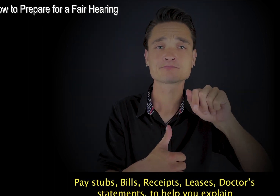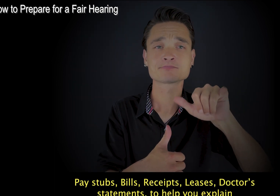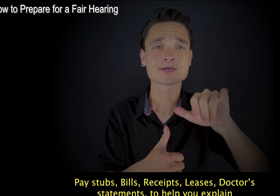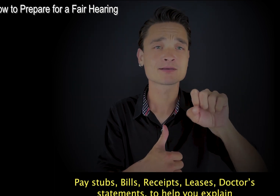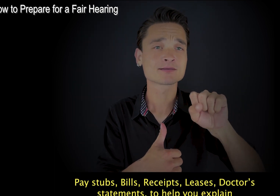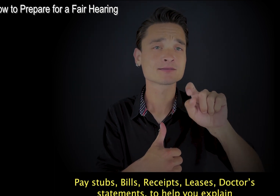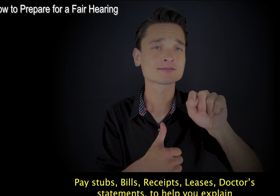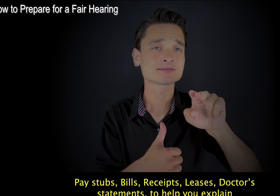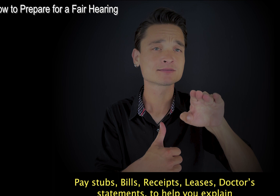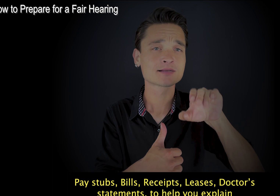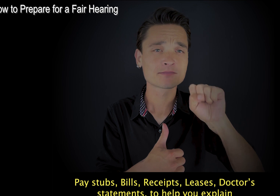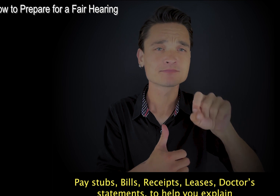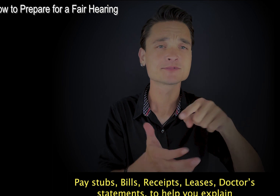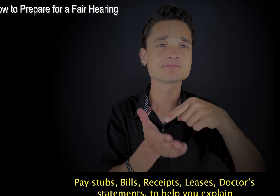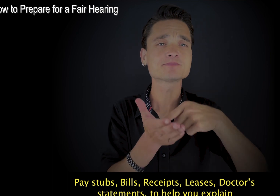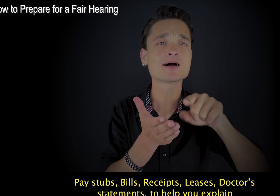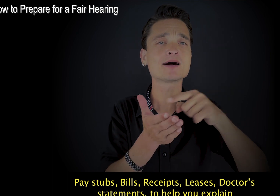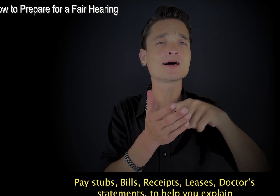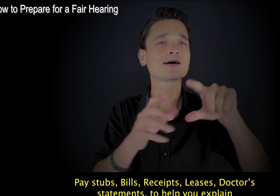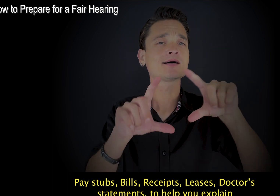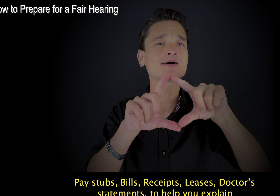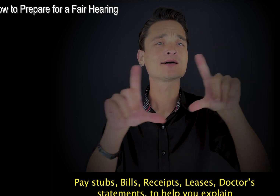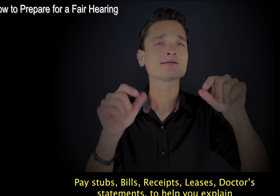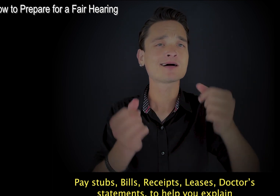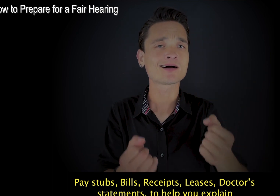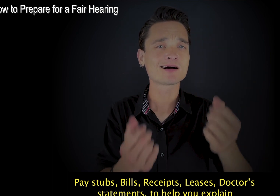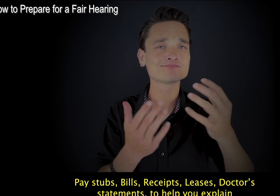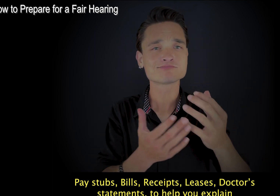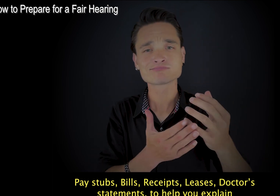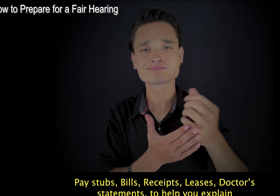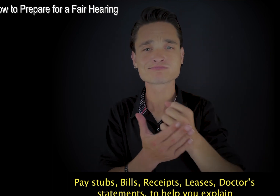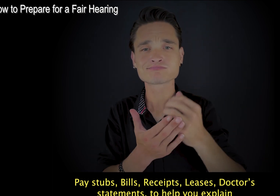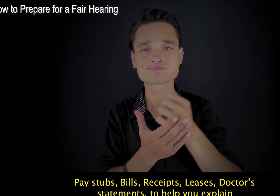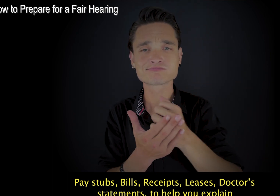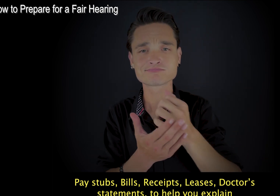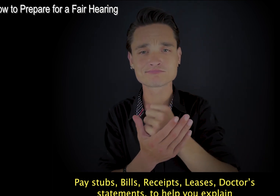Pay stubs, Bills, Receipts, Leases, Doctor’s statements, to help you explain